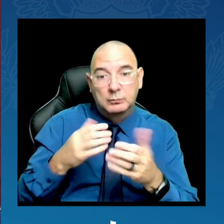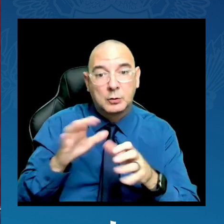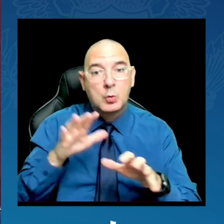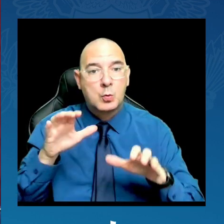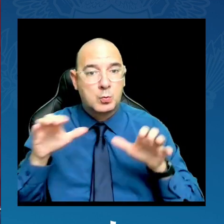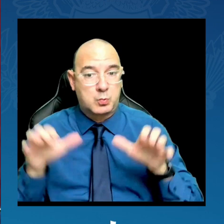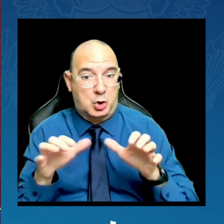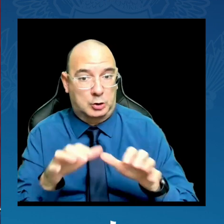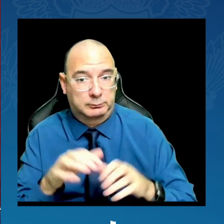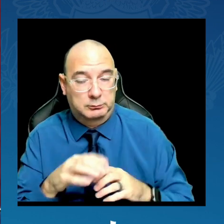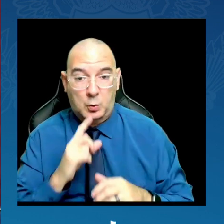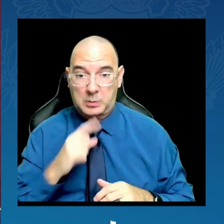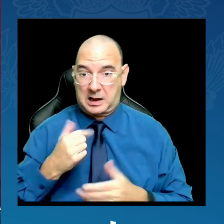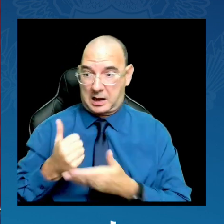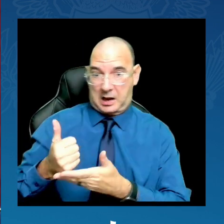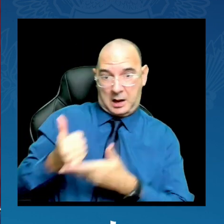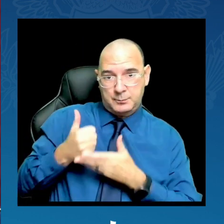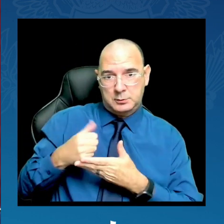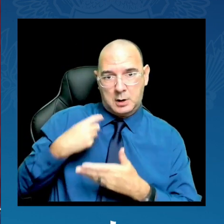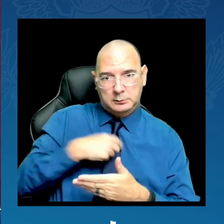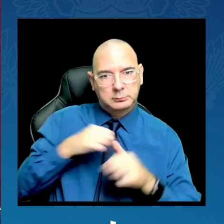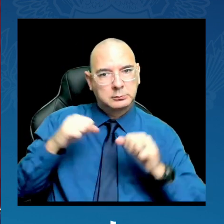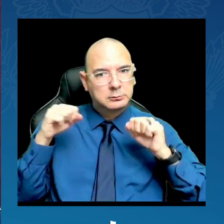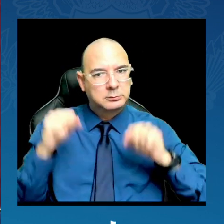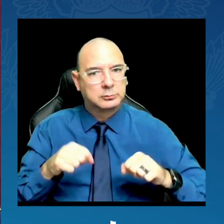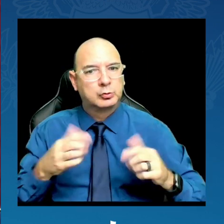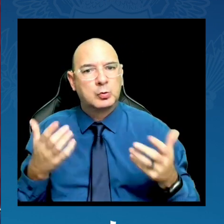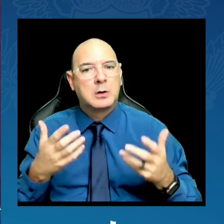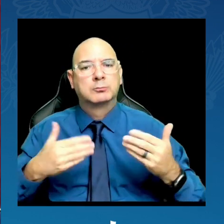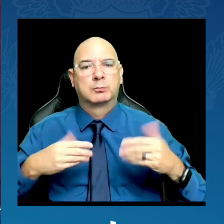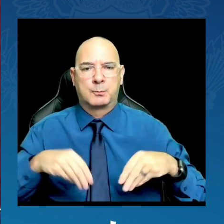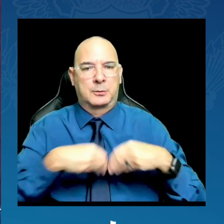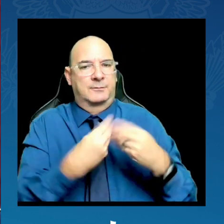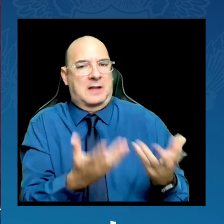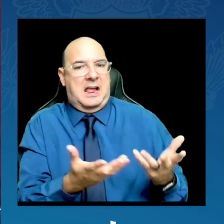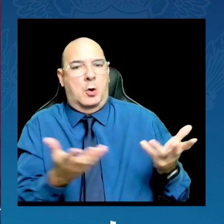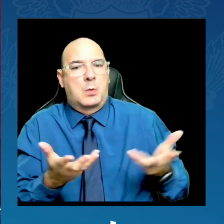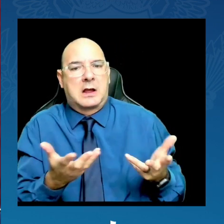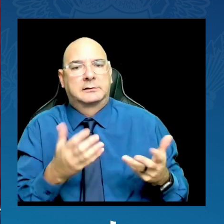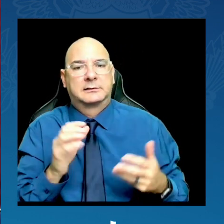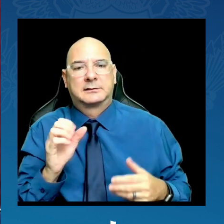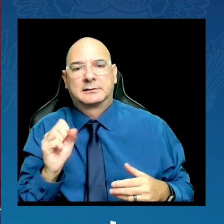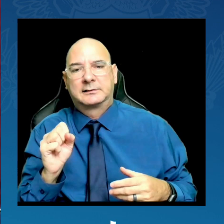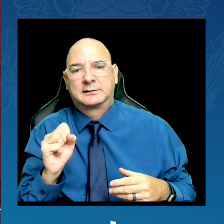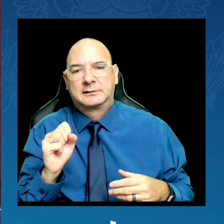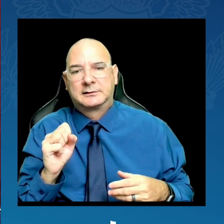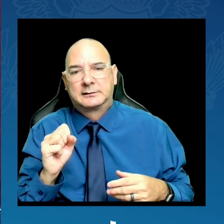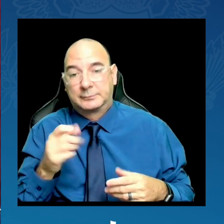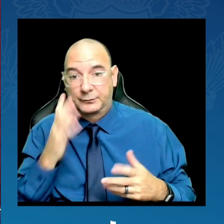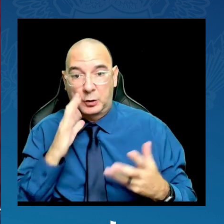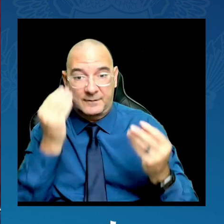based data layers into climate conservation practices using tools such as Ezri and Landsat data.